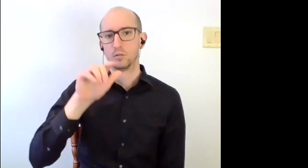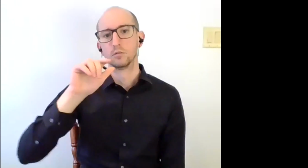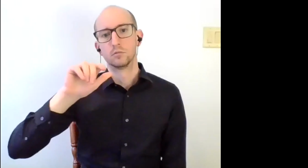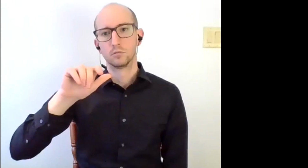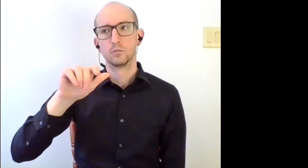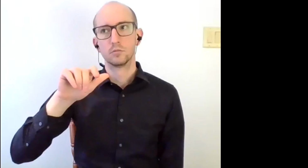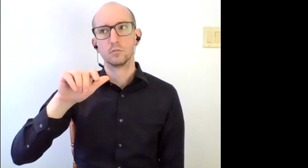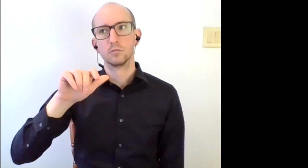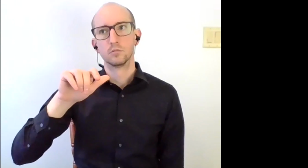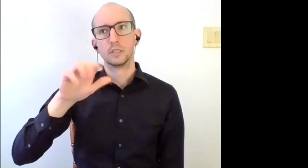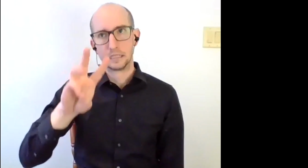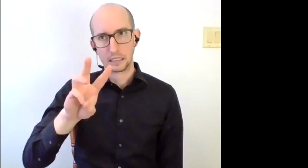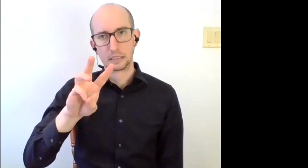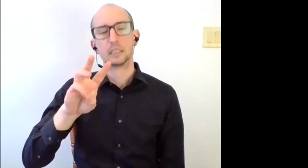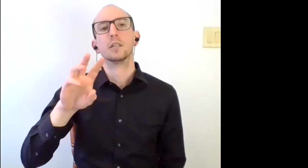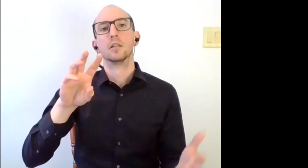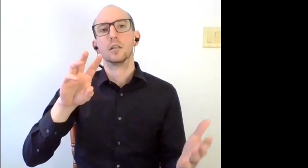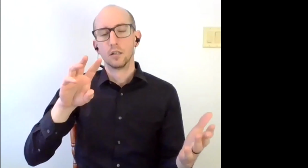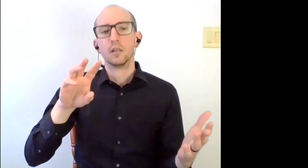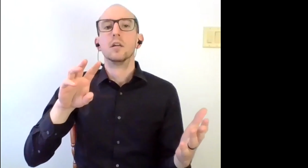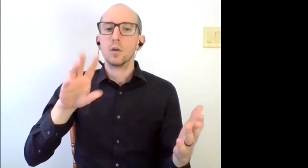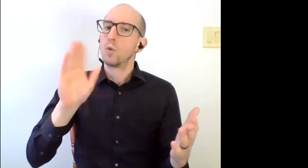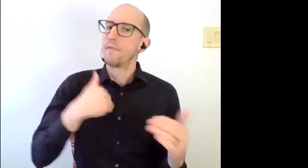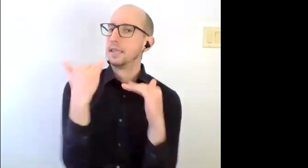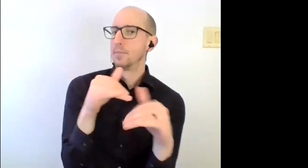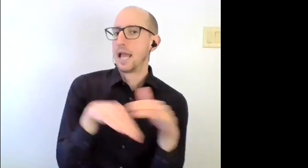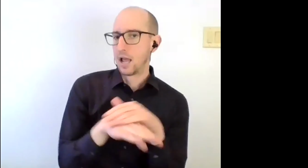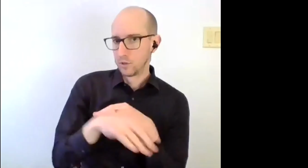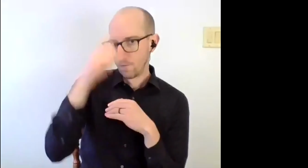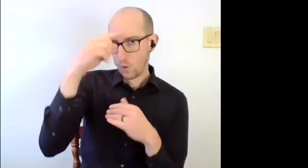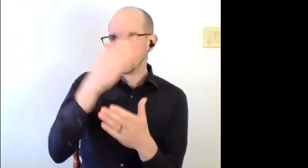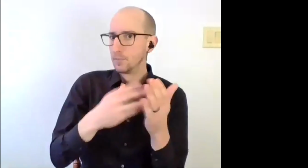Another question about the library. Doors are locked until